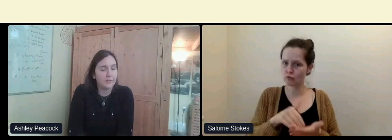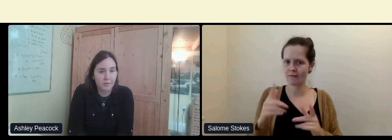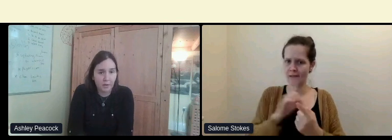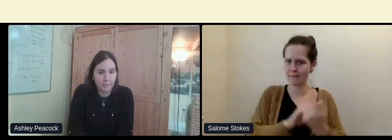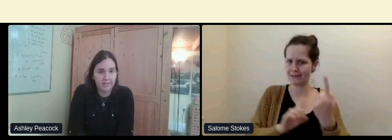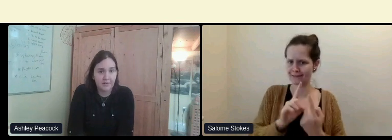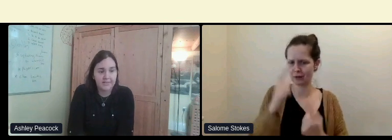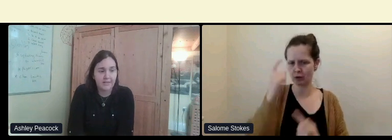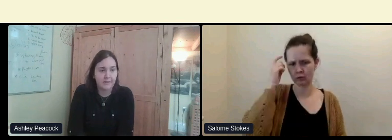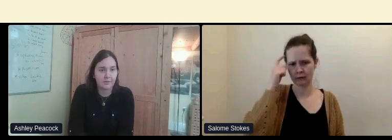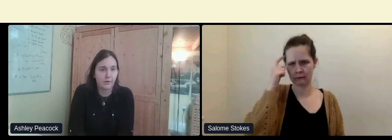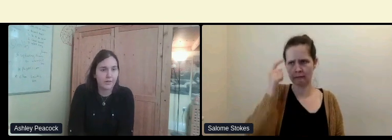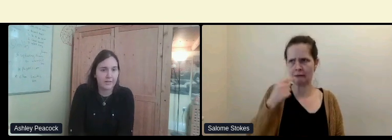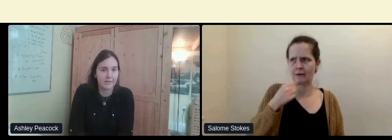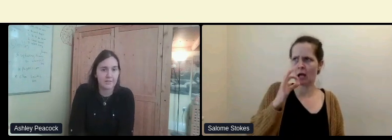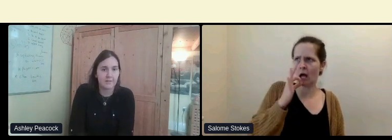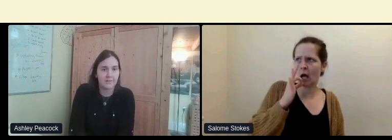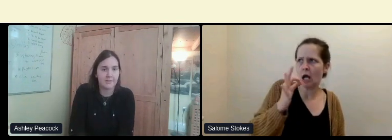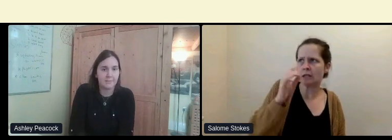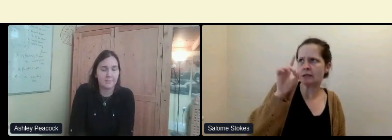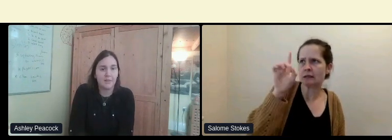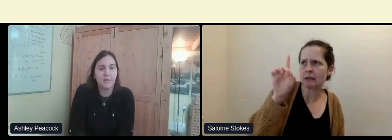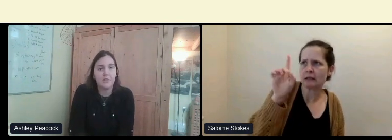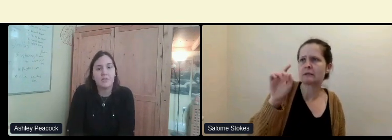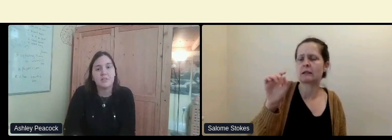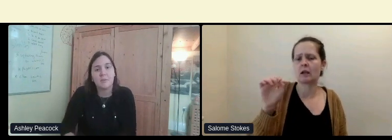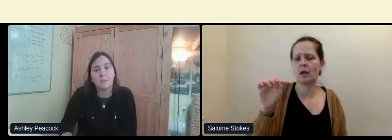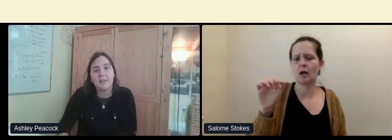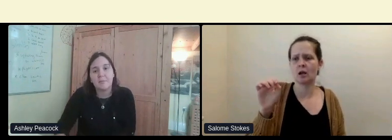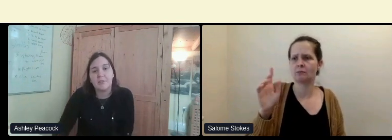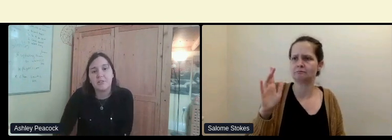if the workplace finds out that I've got a hidden disability. Some of the ways in which